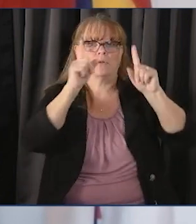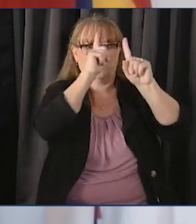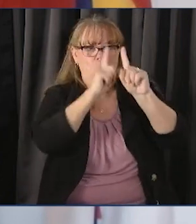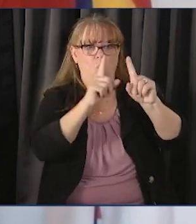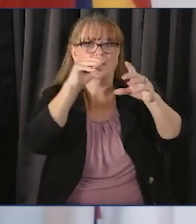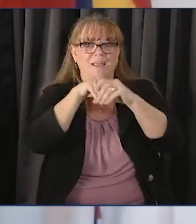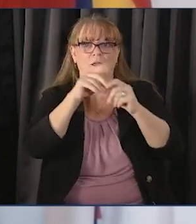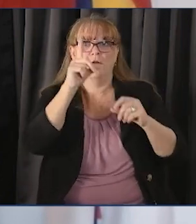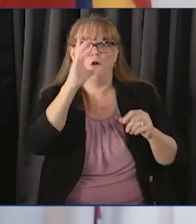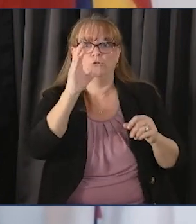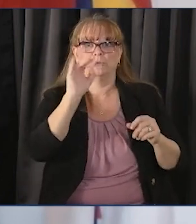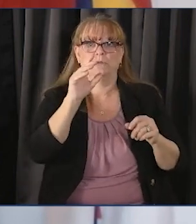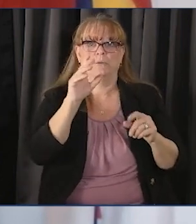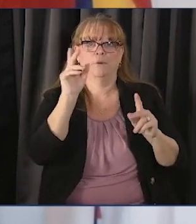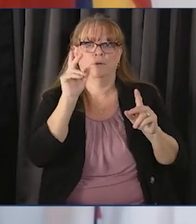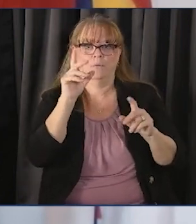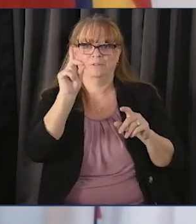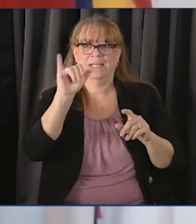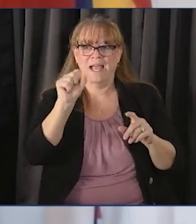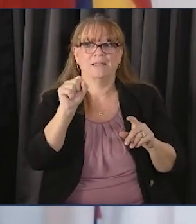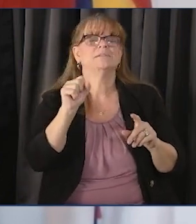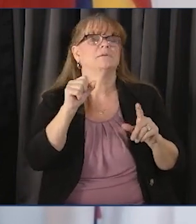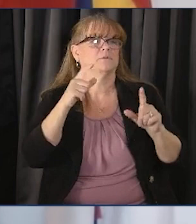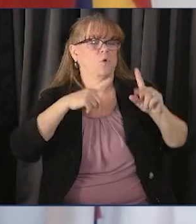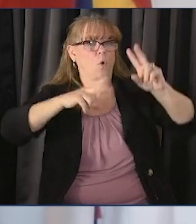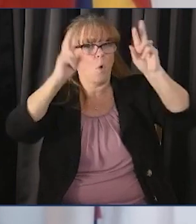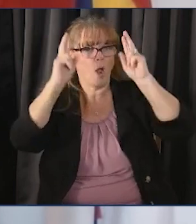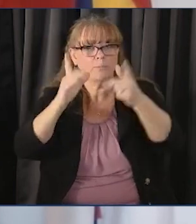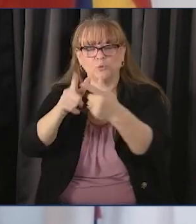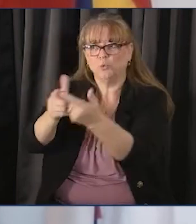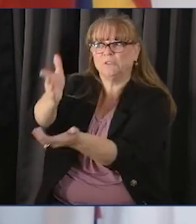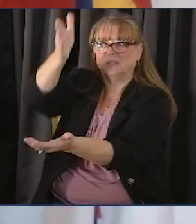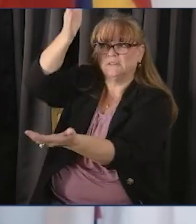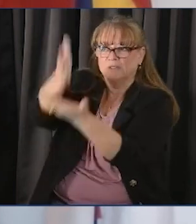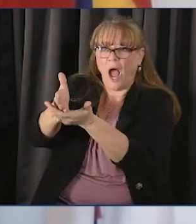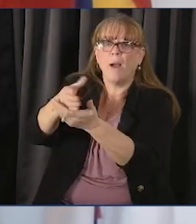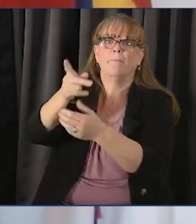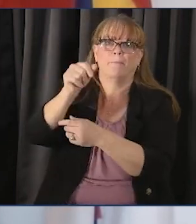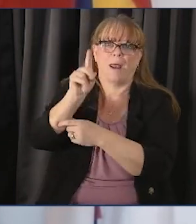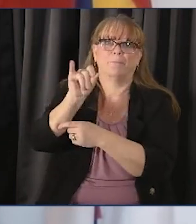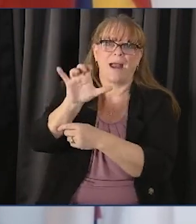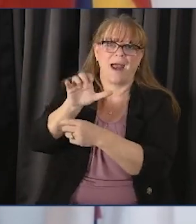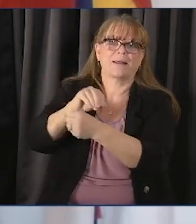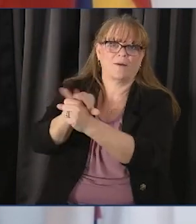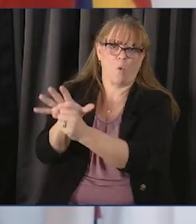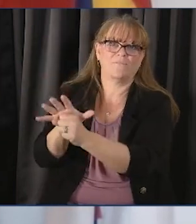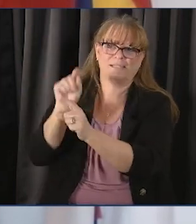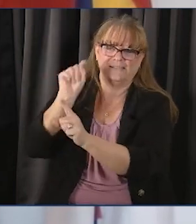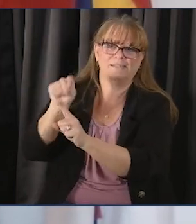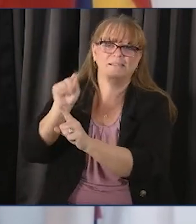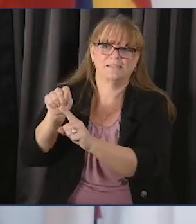And his Oscar Oscar thesis on a mission for one hour in espanol Kappa Cyrano's or ellos